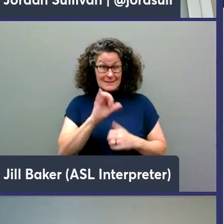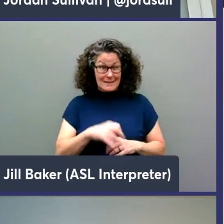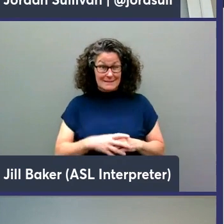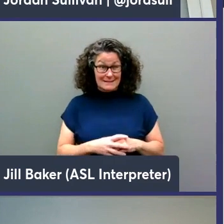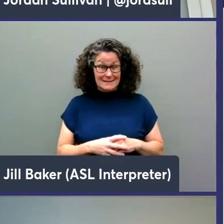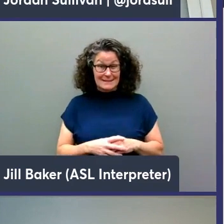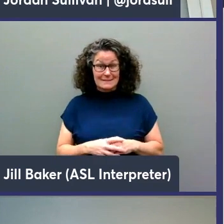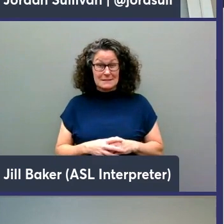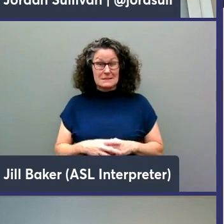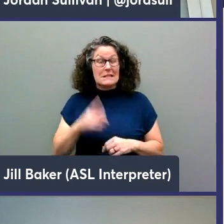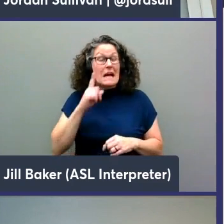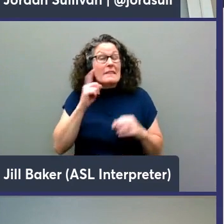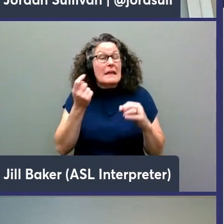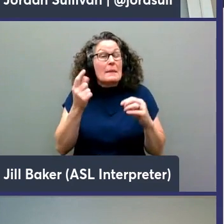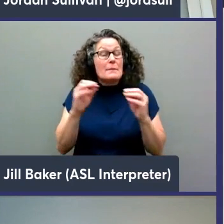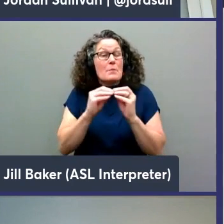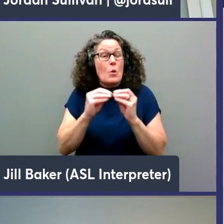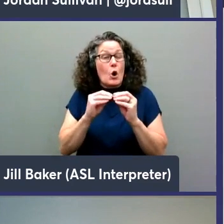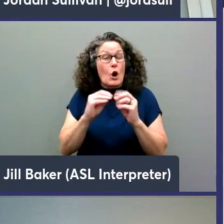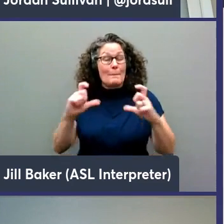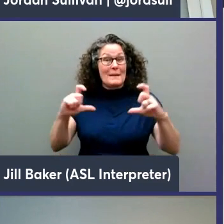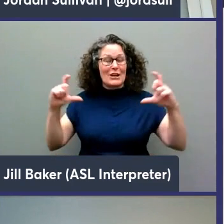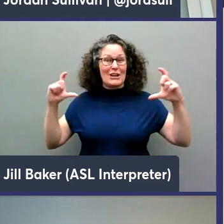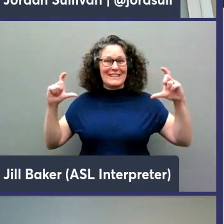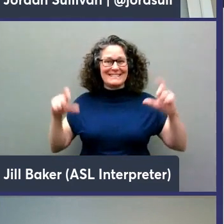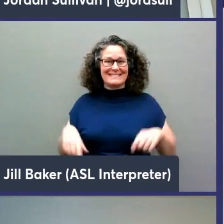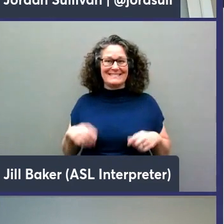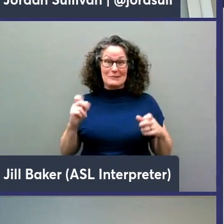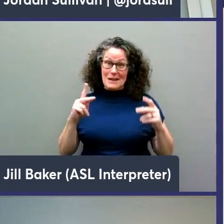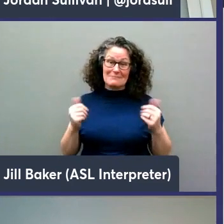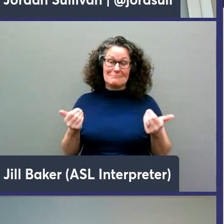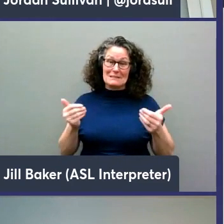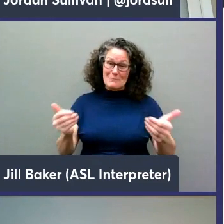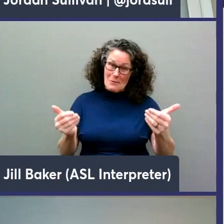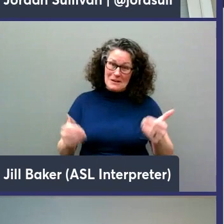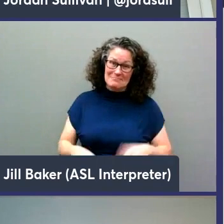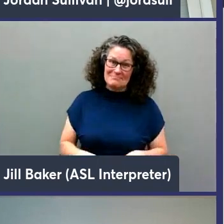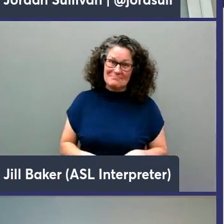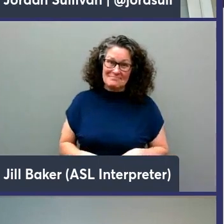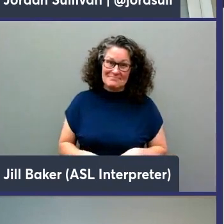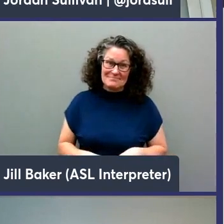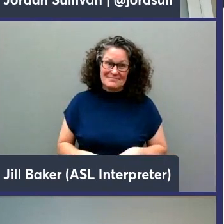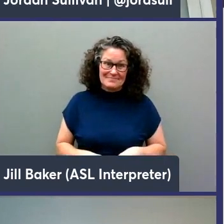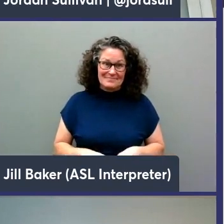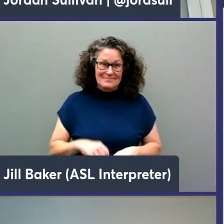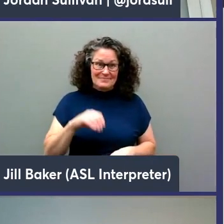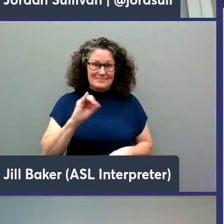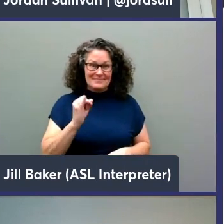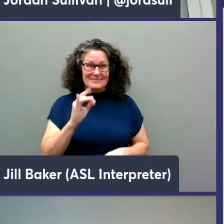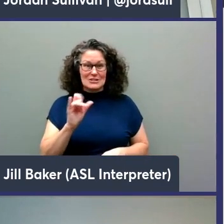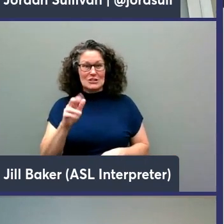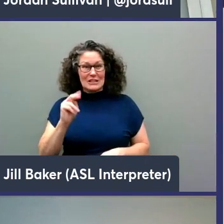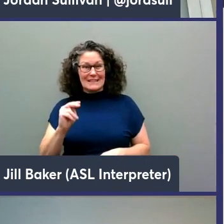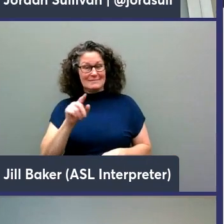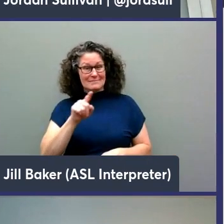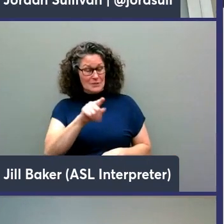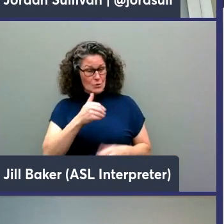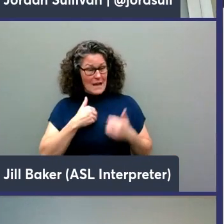I think we could go one more. One more. Let's keep goin'. Dan, we also have a question from Glupland.